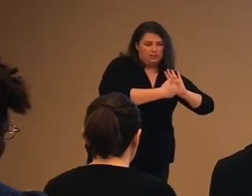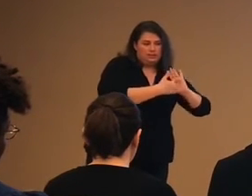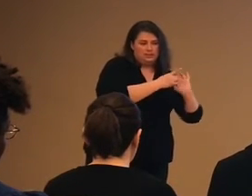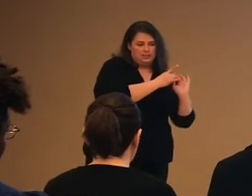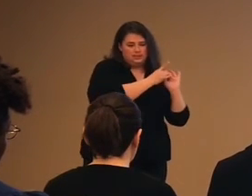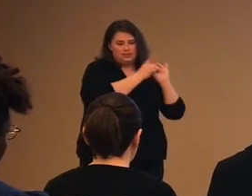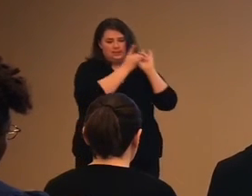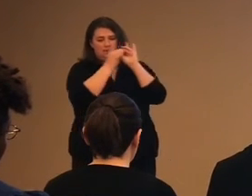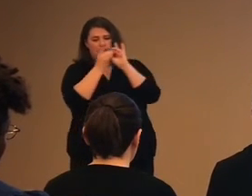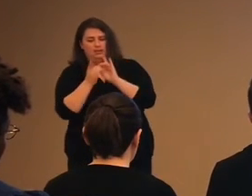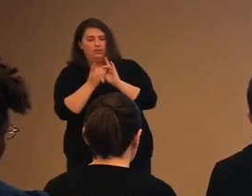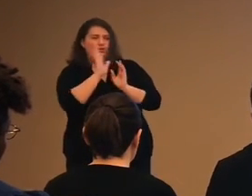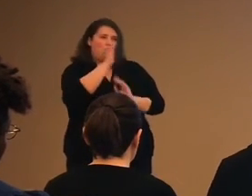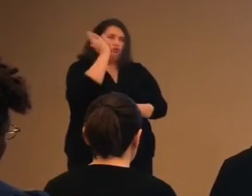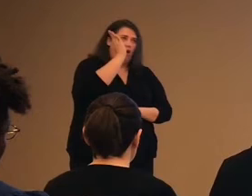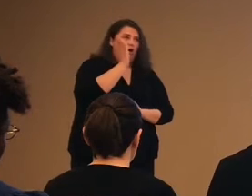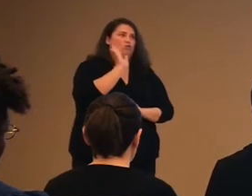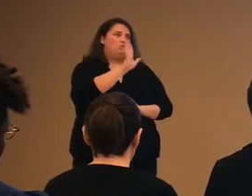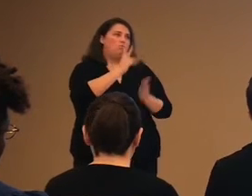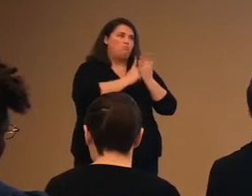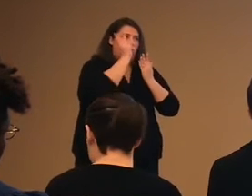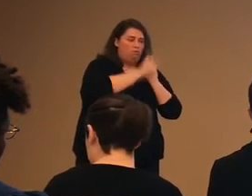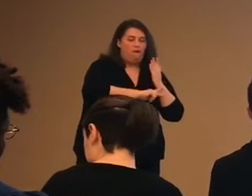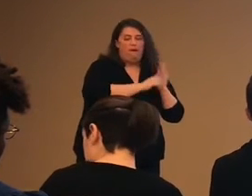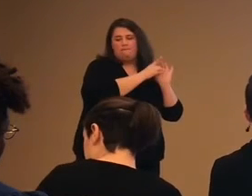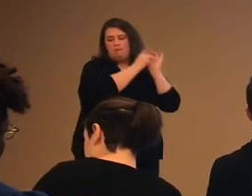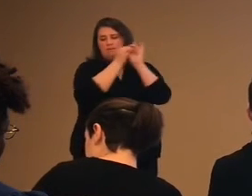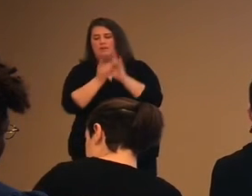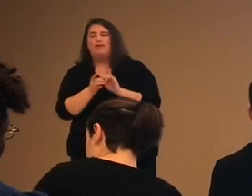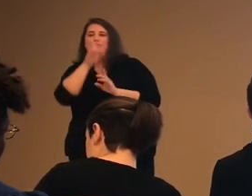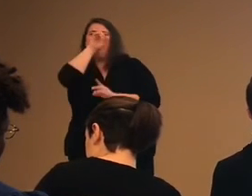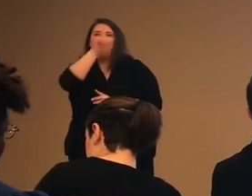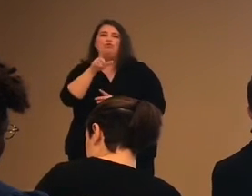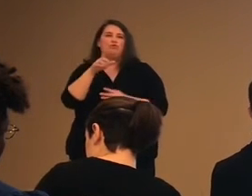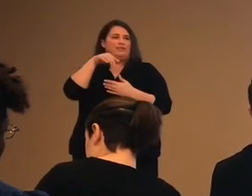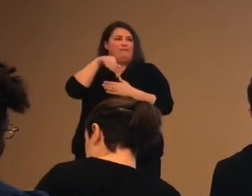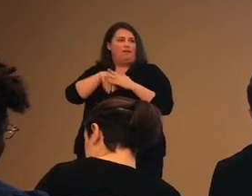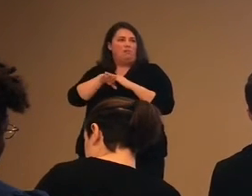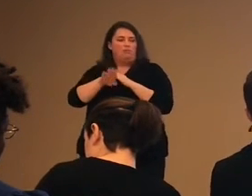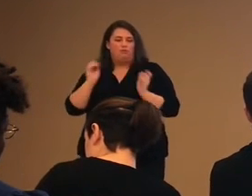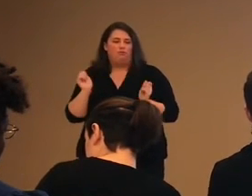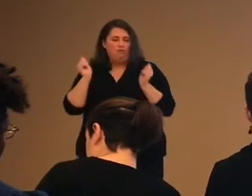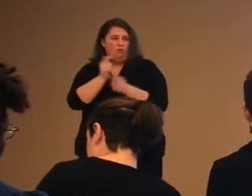your Talks your programs to make sure it's available to everybody and